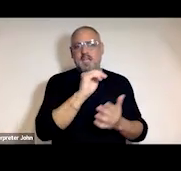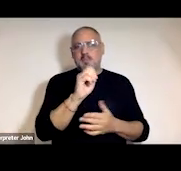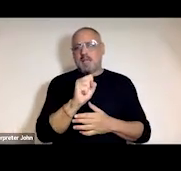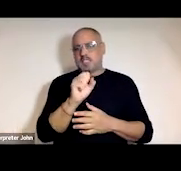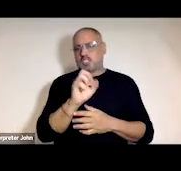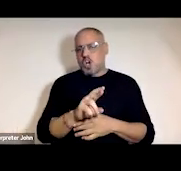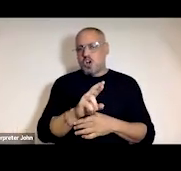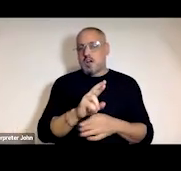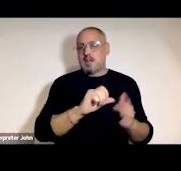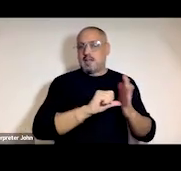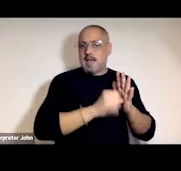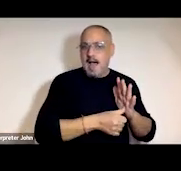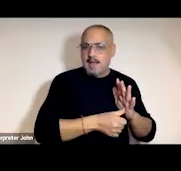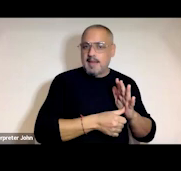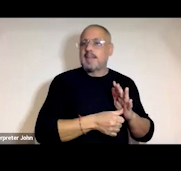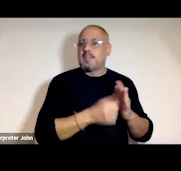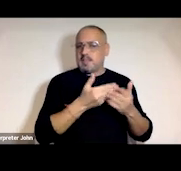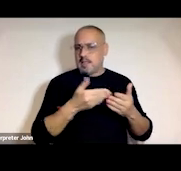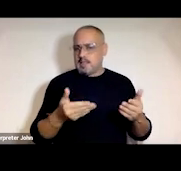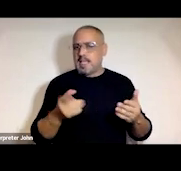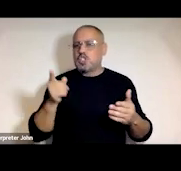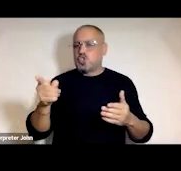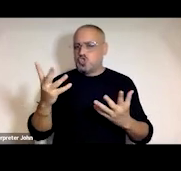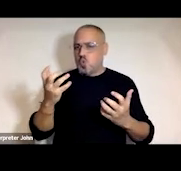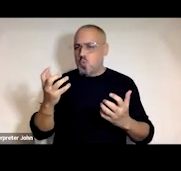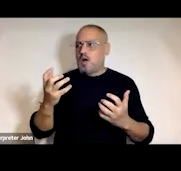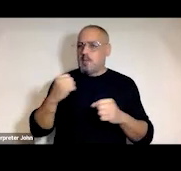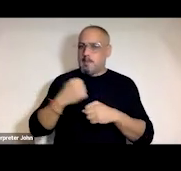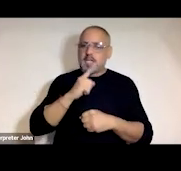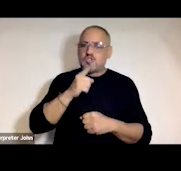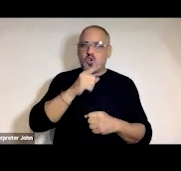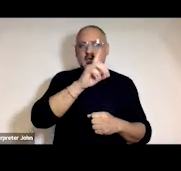highlighting the things that you wanna ensure that DDS sees.